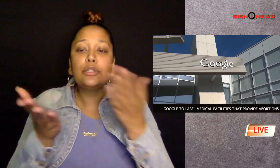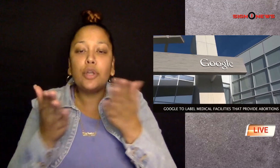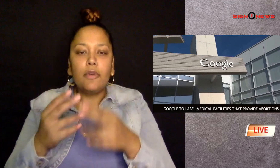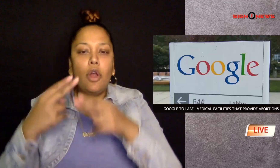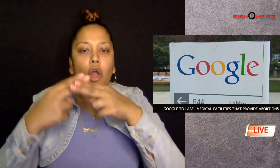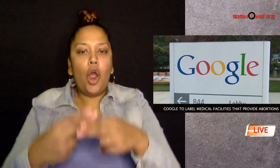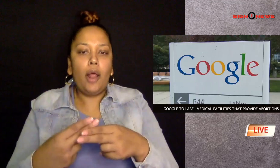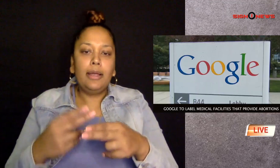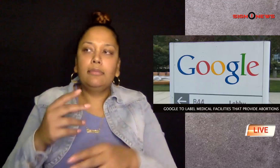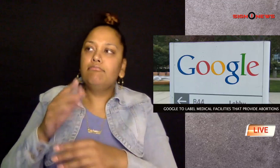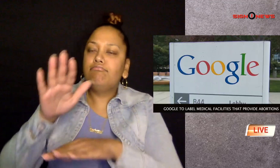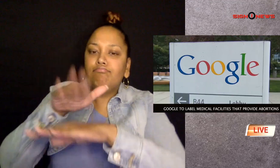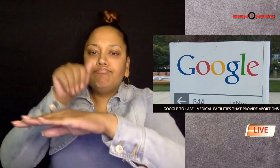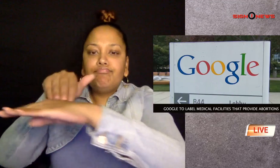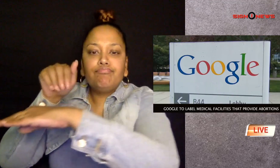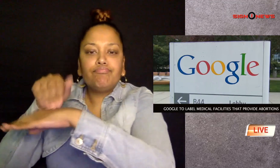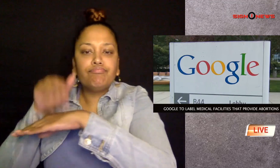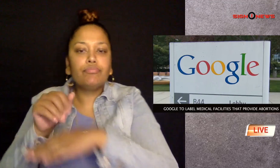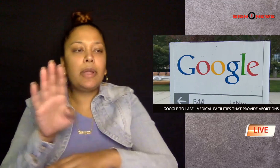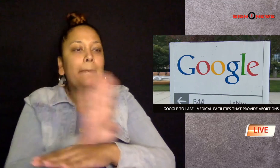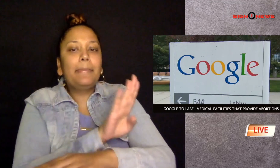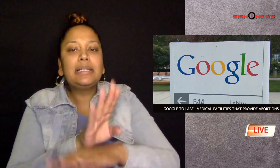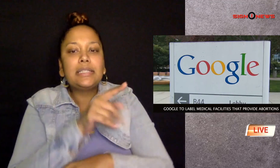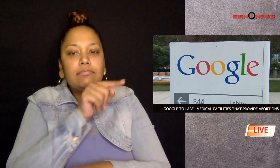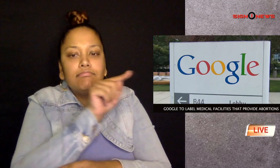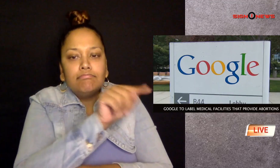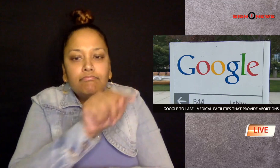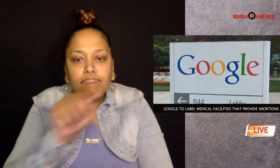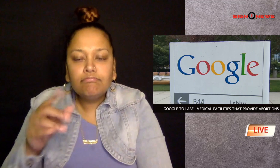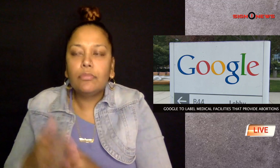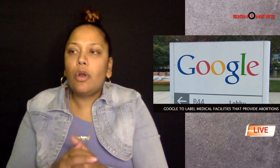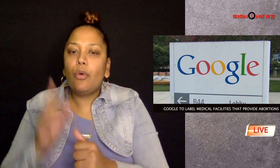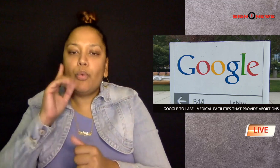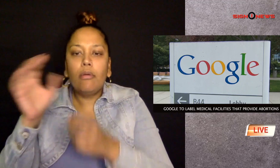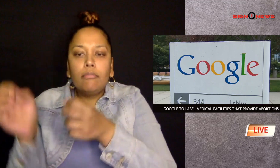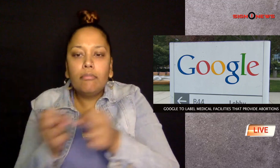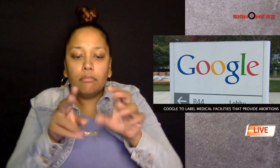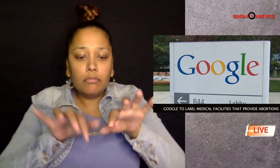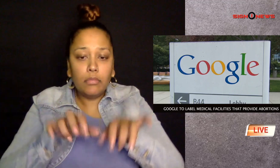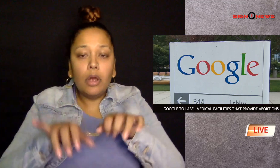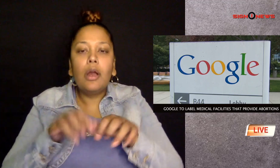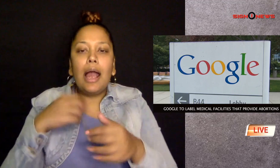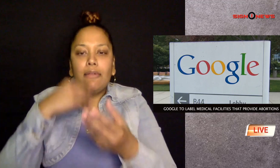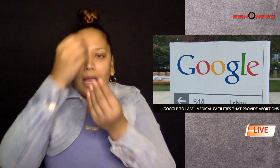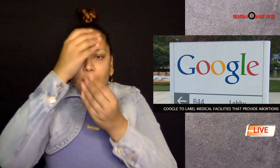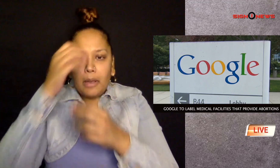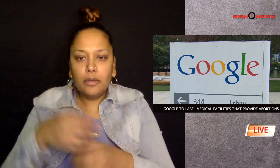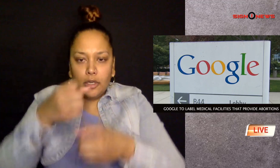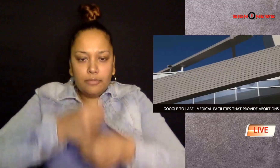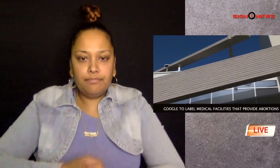Google says it is going to confirm available services by calling the businesses directly or